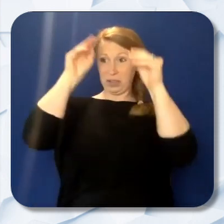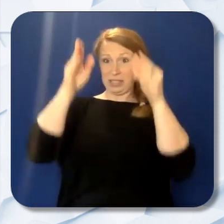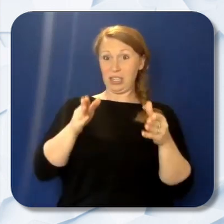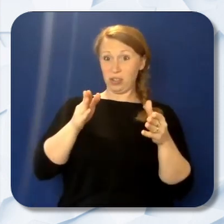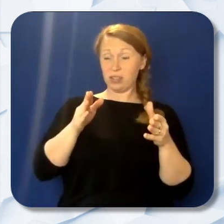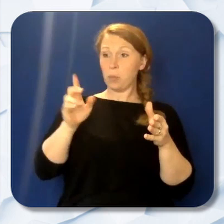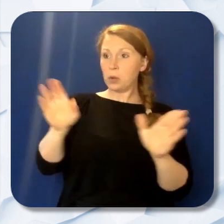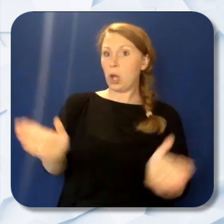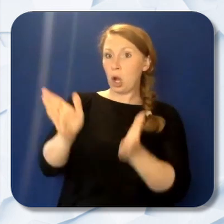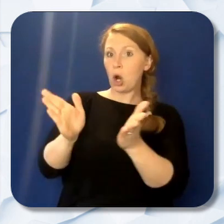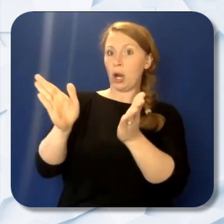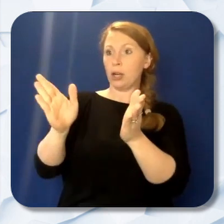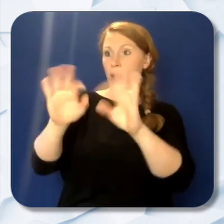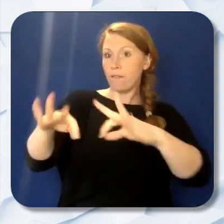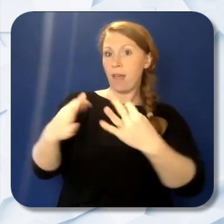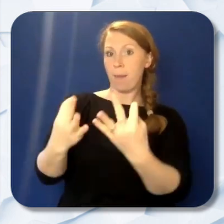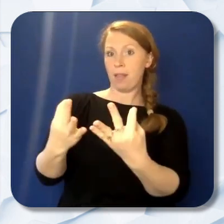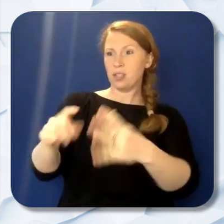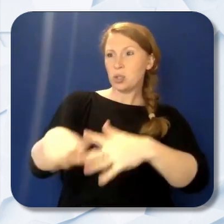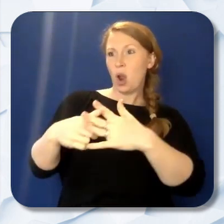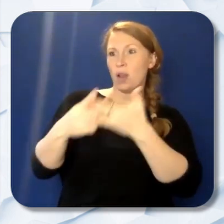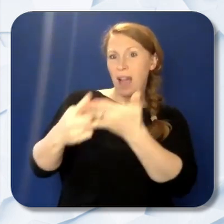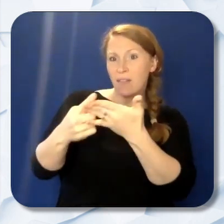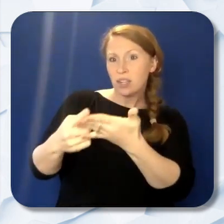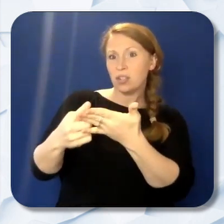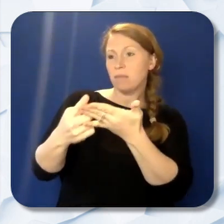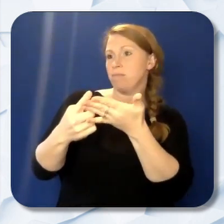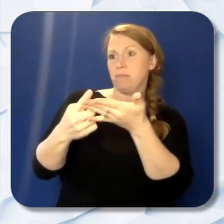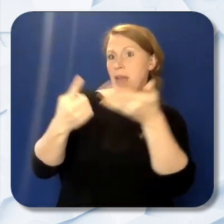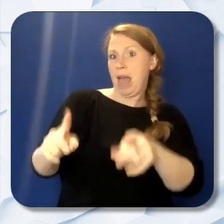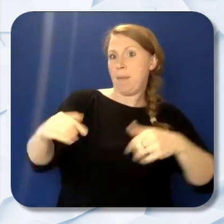to start the conversations young and keep the conversations going. Cd. Ph has already